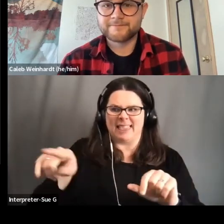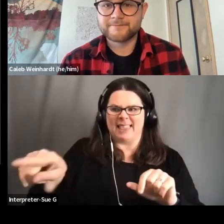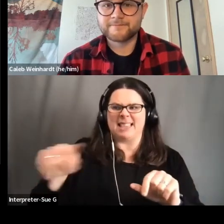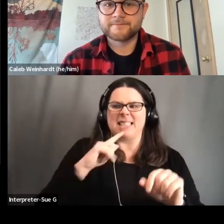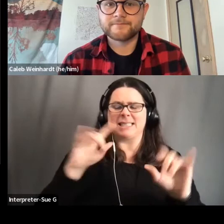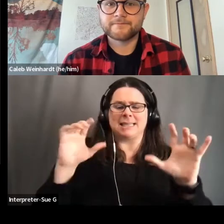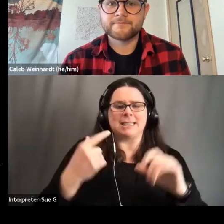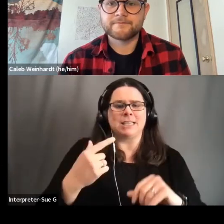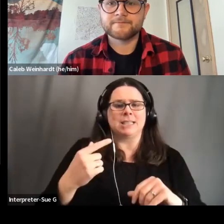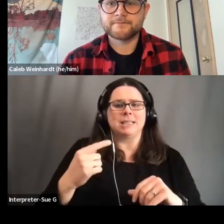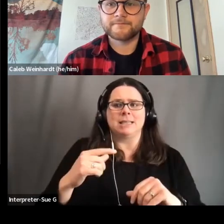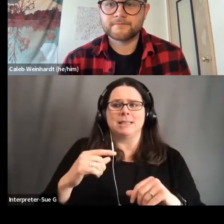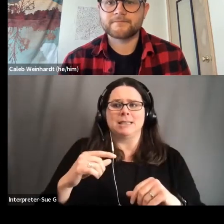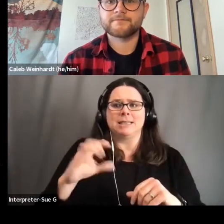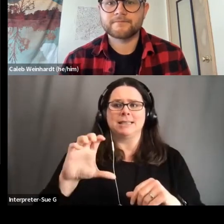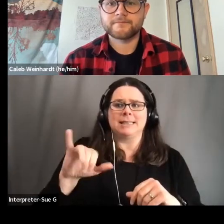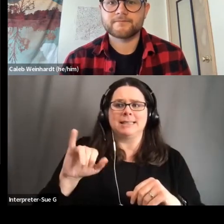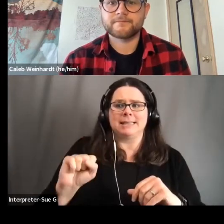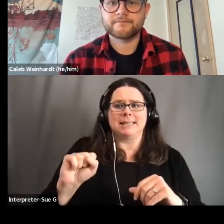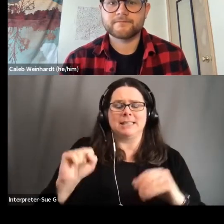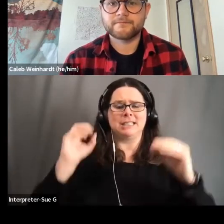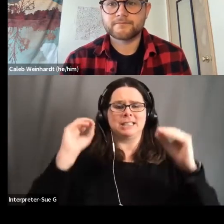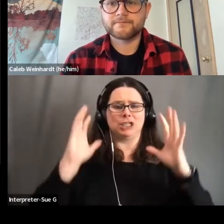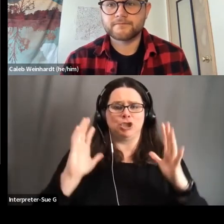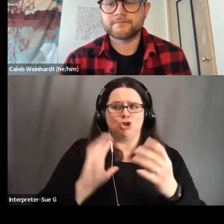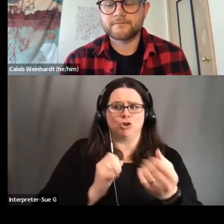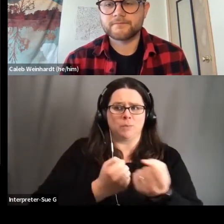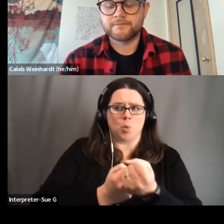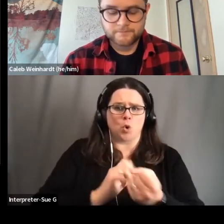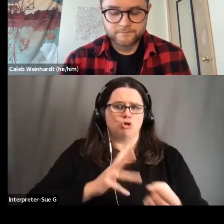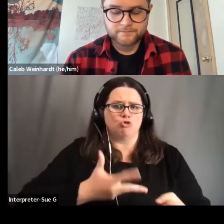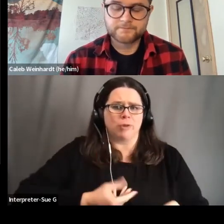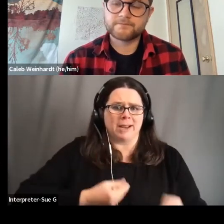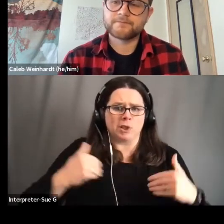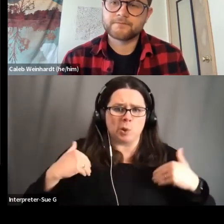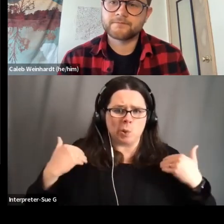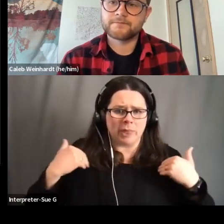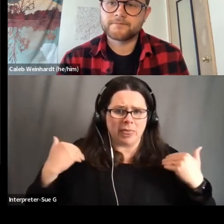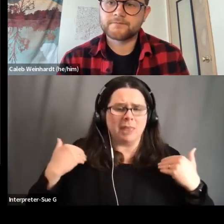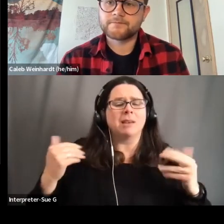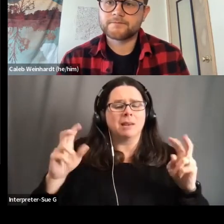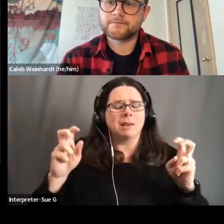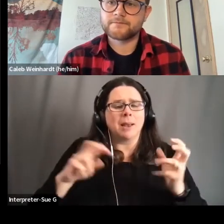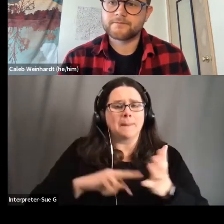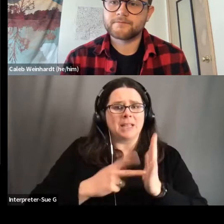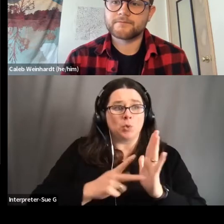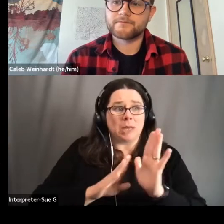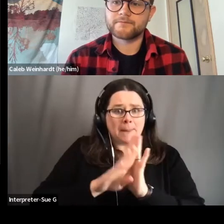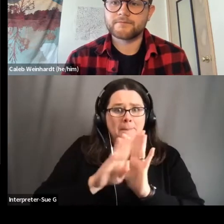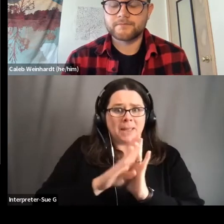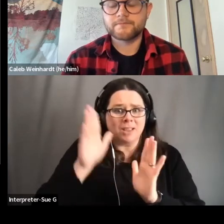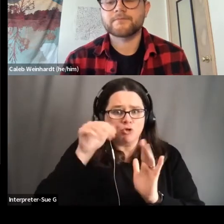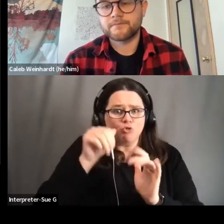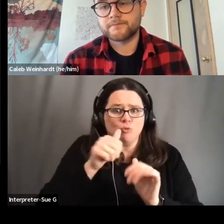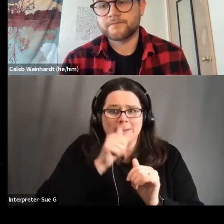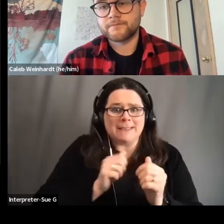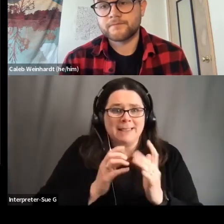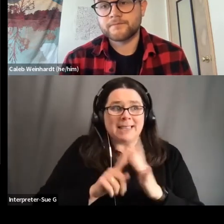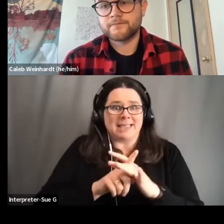cis or cisgendered teachers supporting trans youth. So we can build resilience by showing up in these places